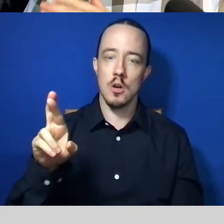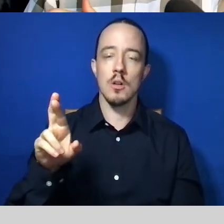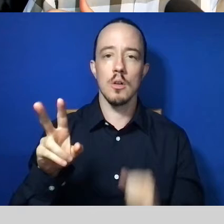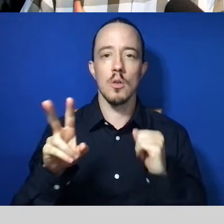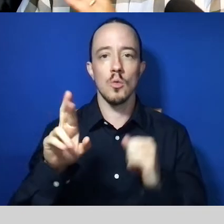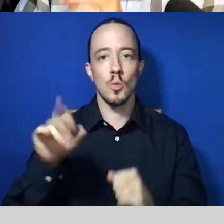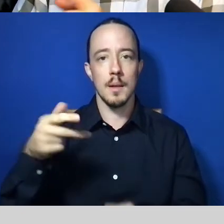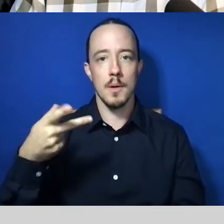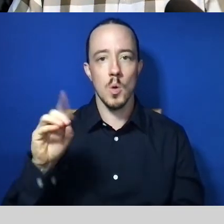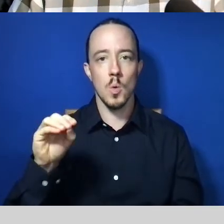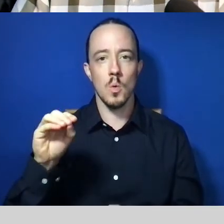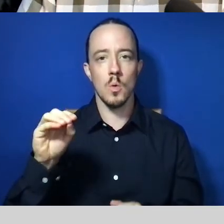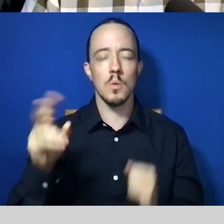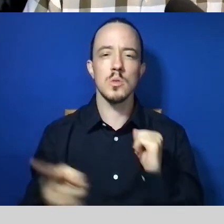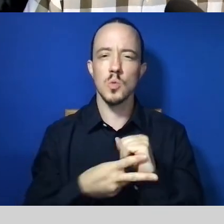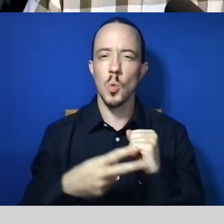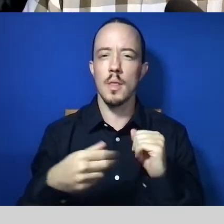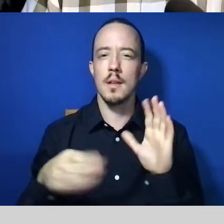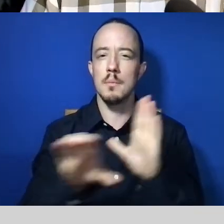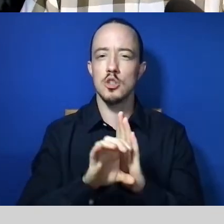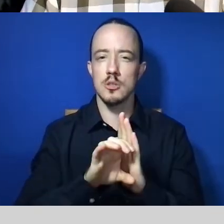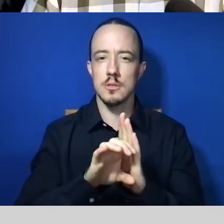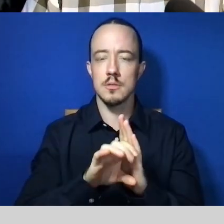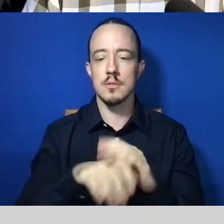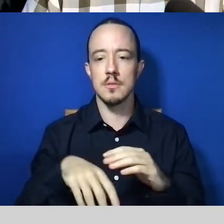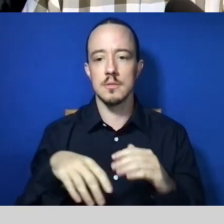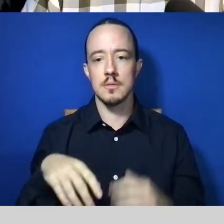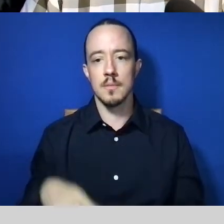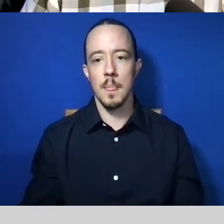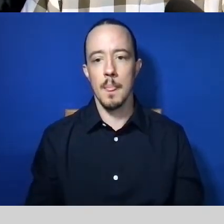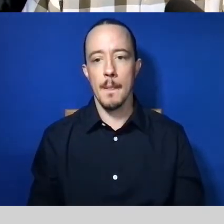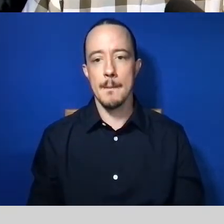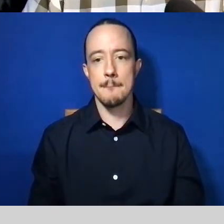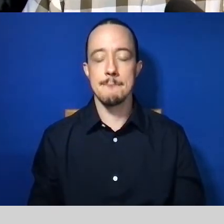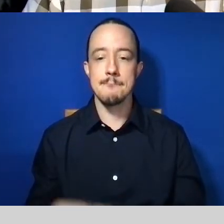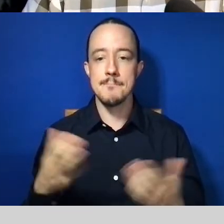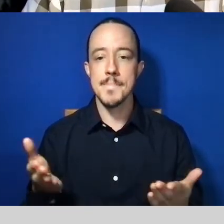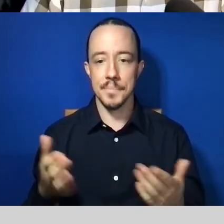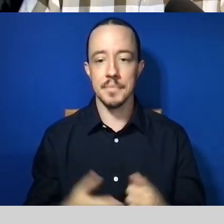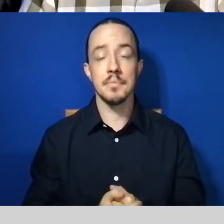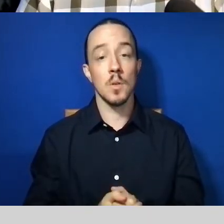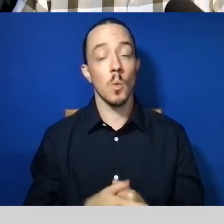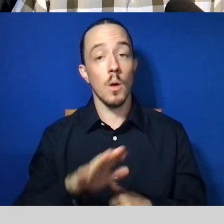and so that's why that's here. Having this public subnet with an EC2 bastion host in there